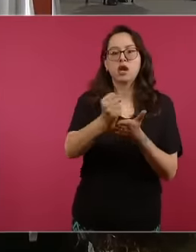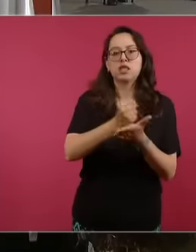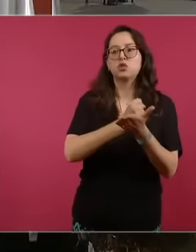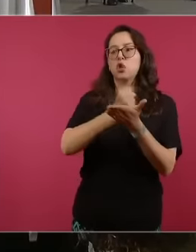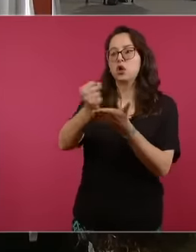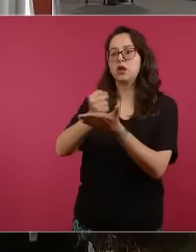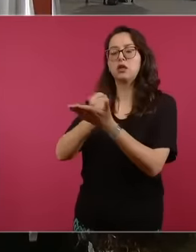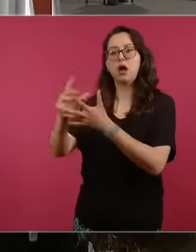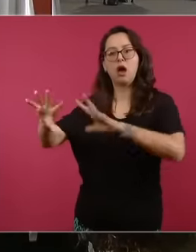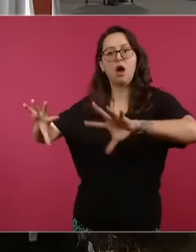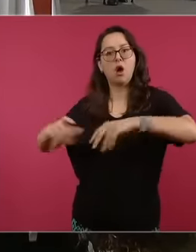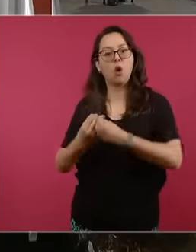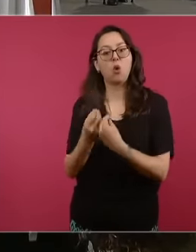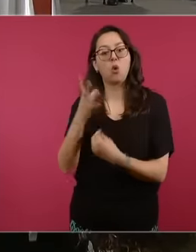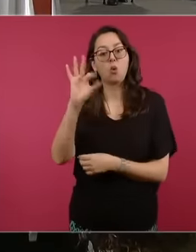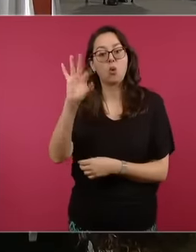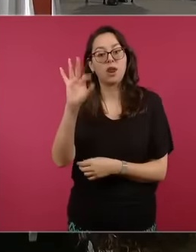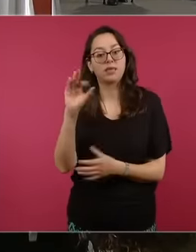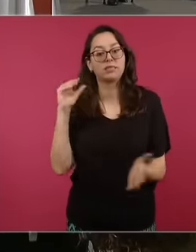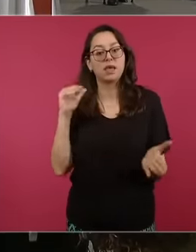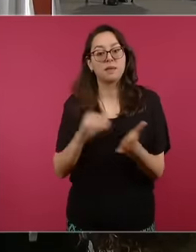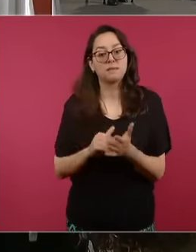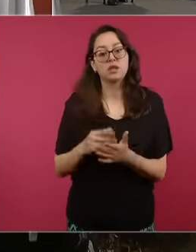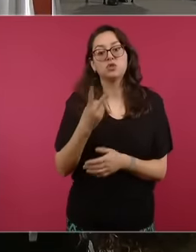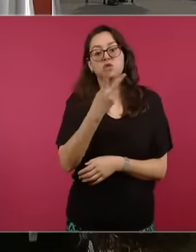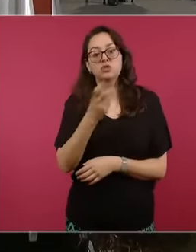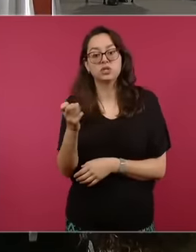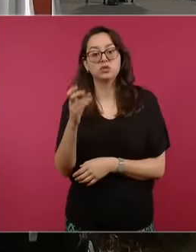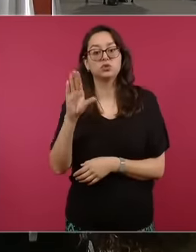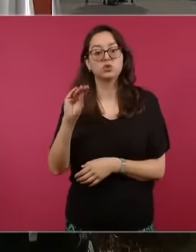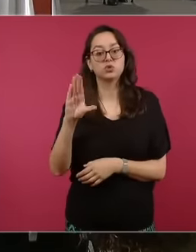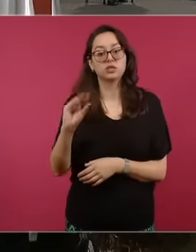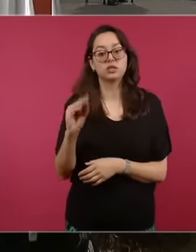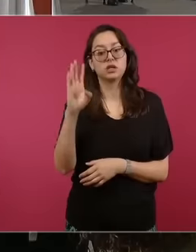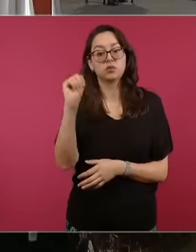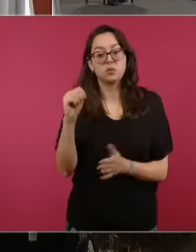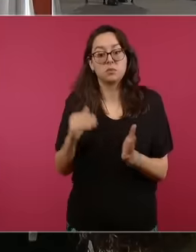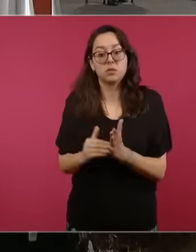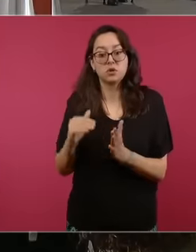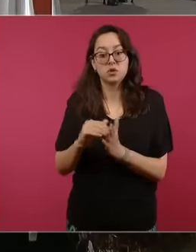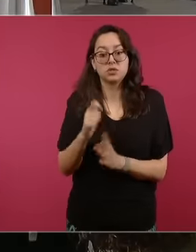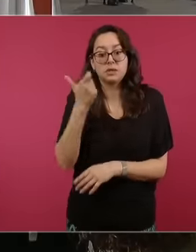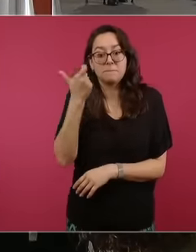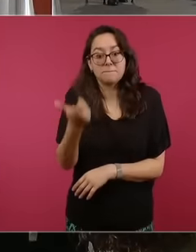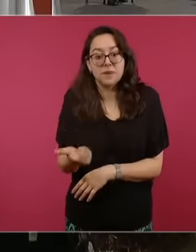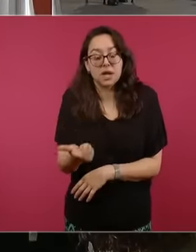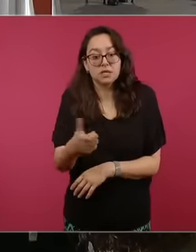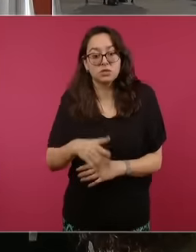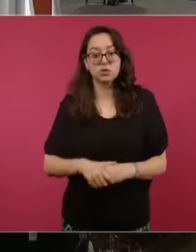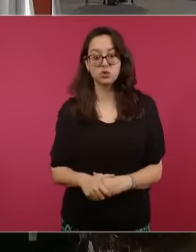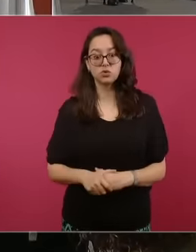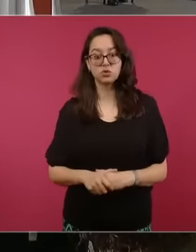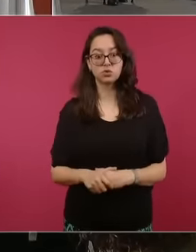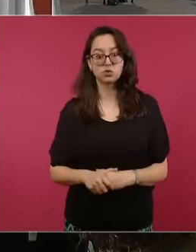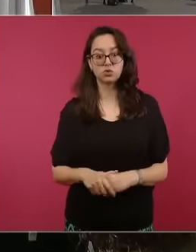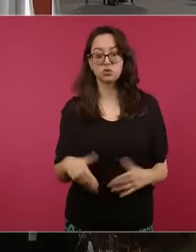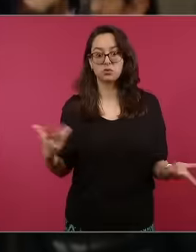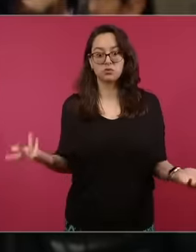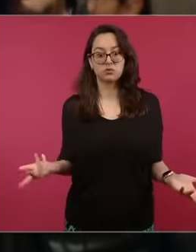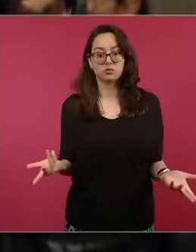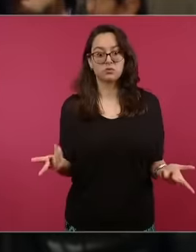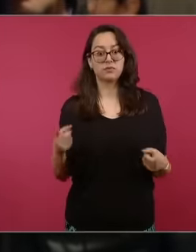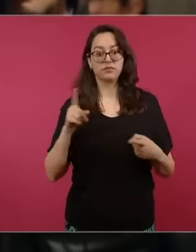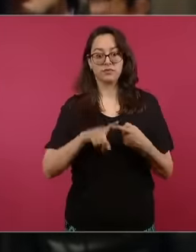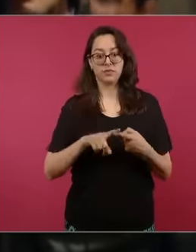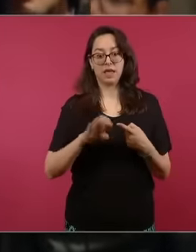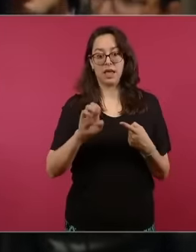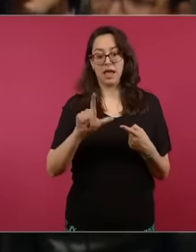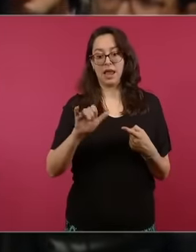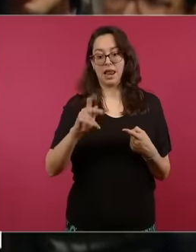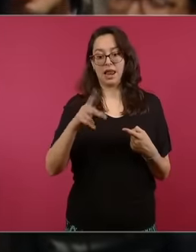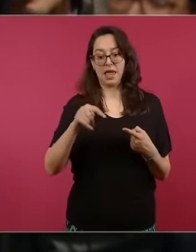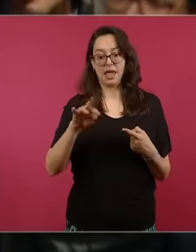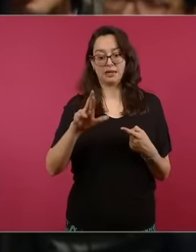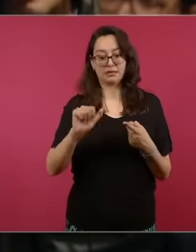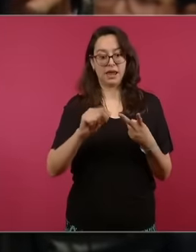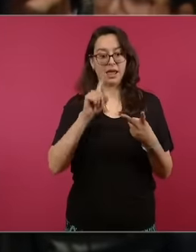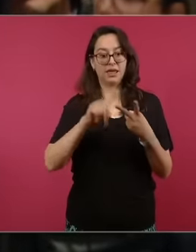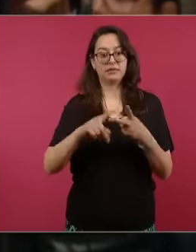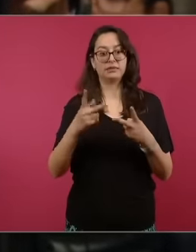40,289 million pesos of the group. Electra and Azteca television that Salinas also